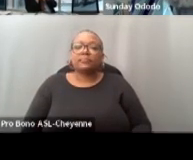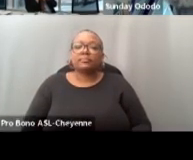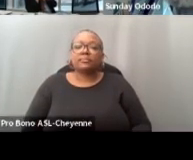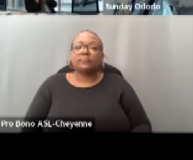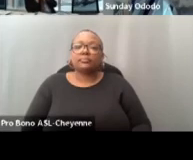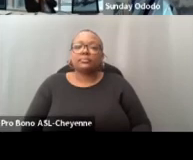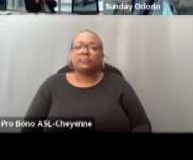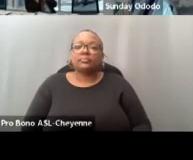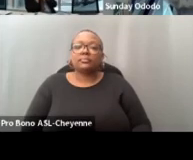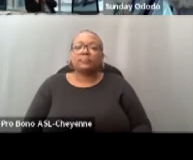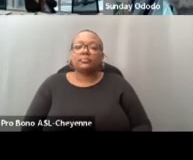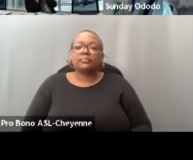Hmm.